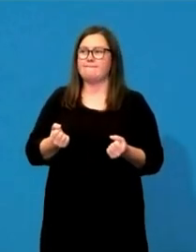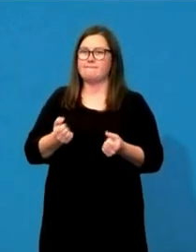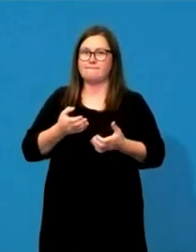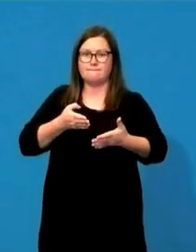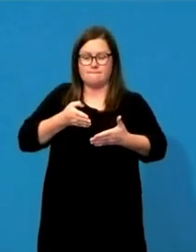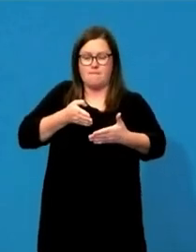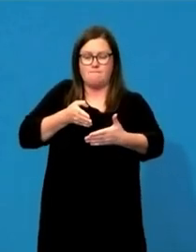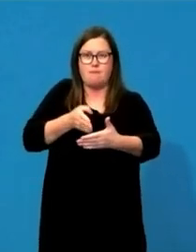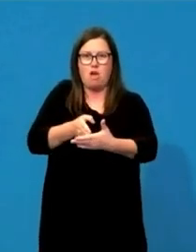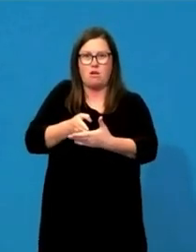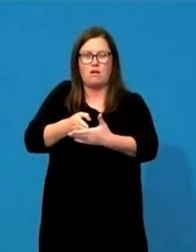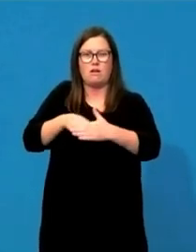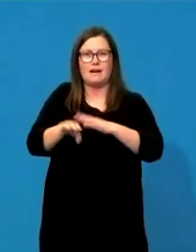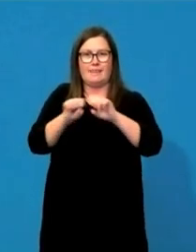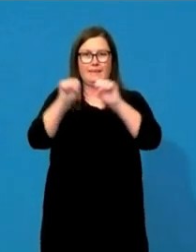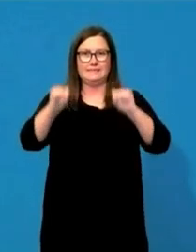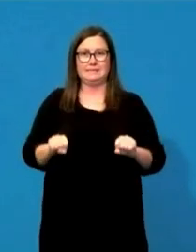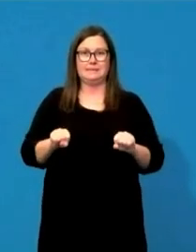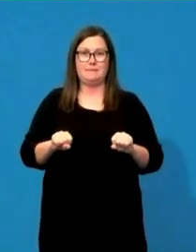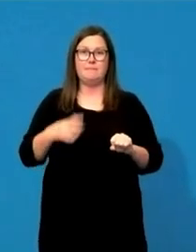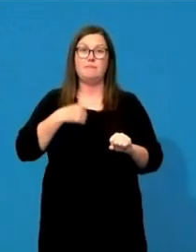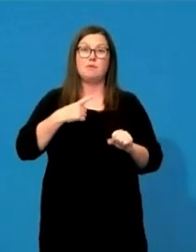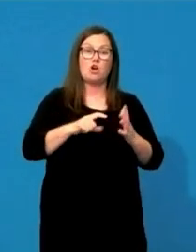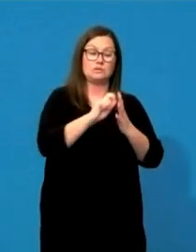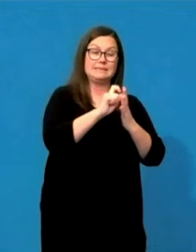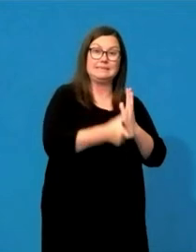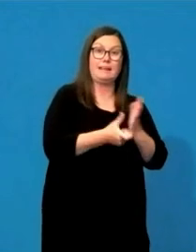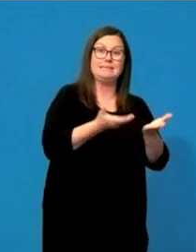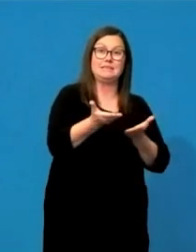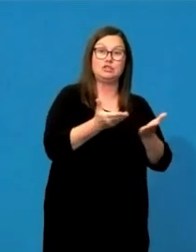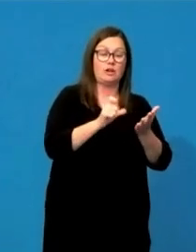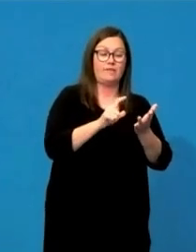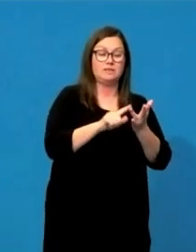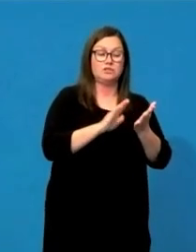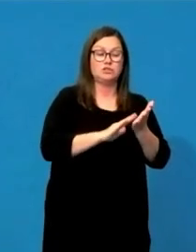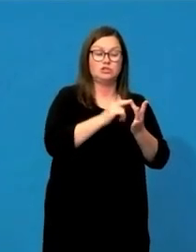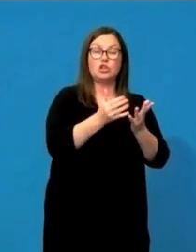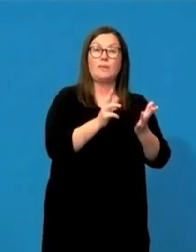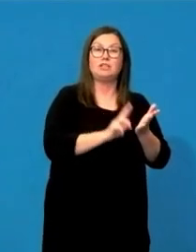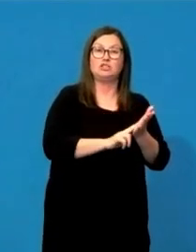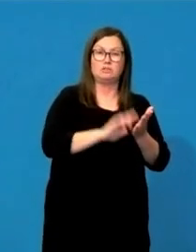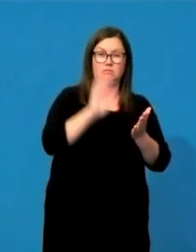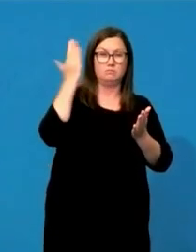Commission in WA, the former Commission, because of that word "service" had attached